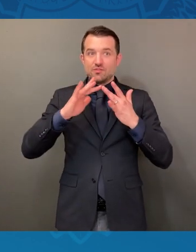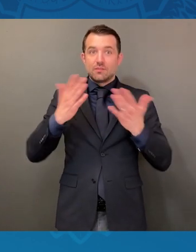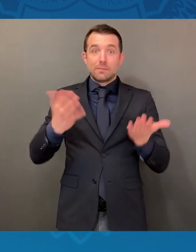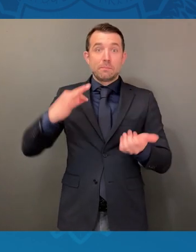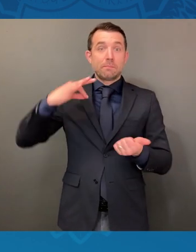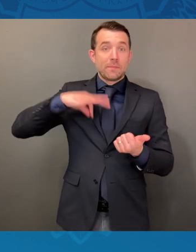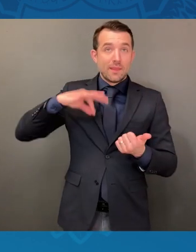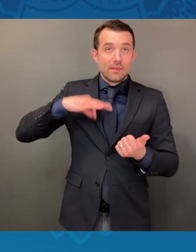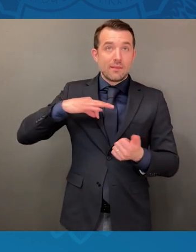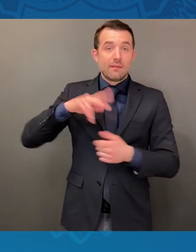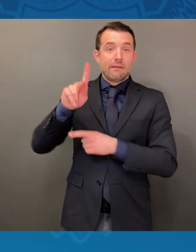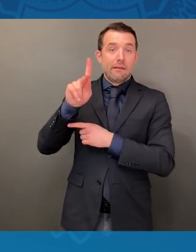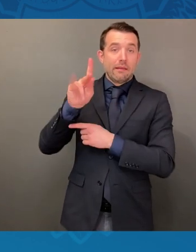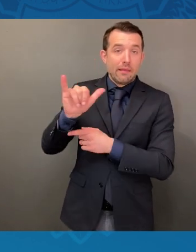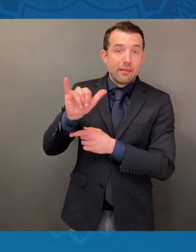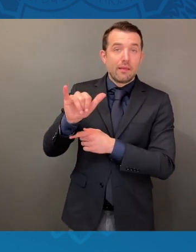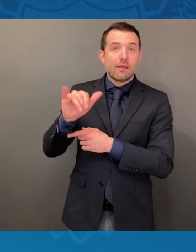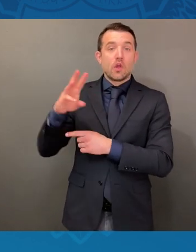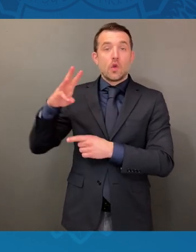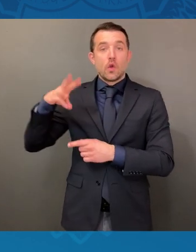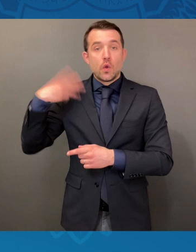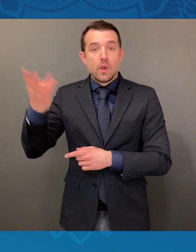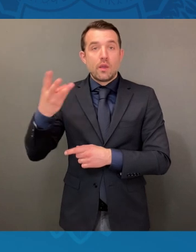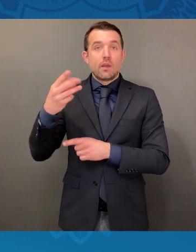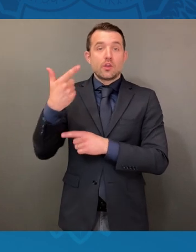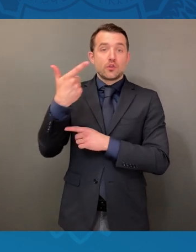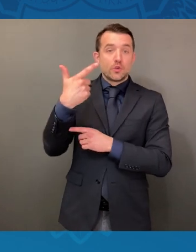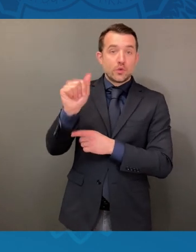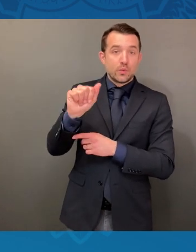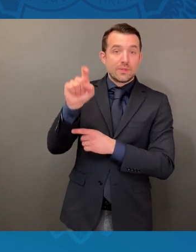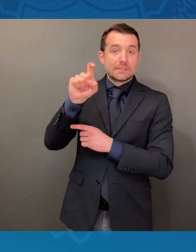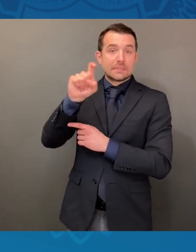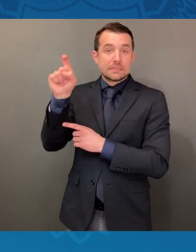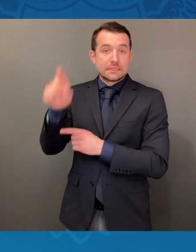Washington, Georgia, Texas and here in Louisiana.